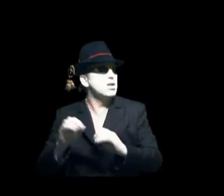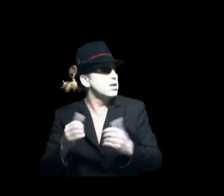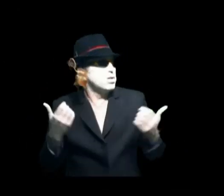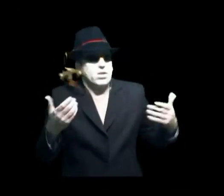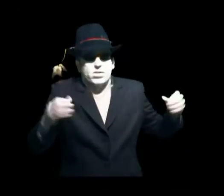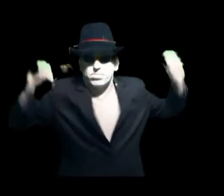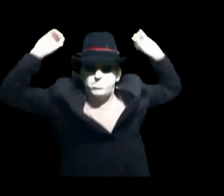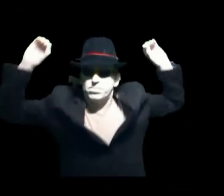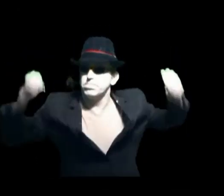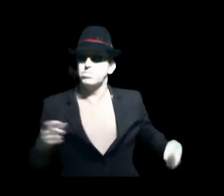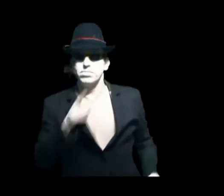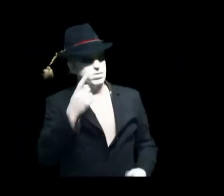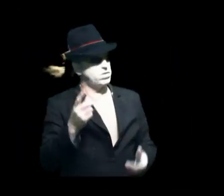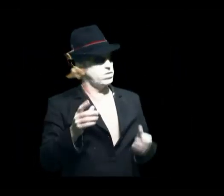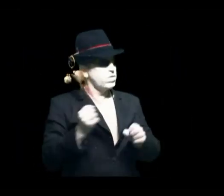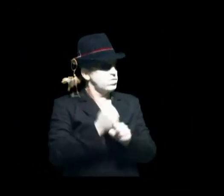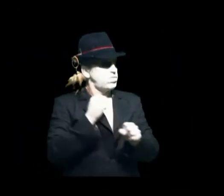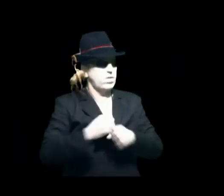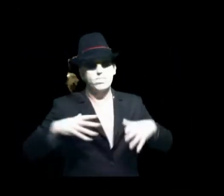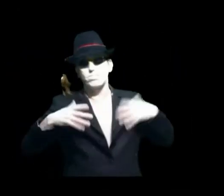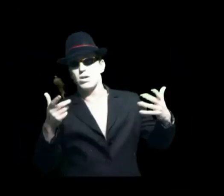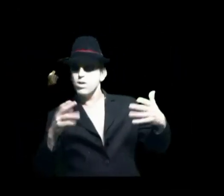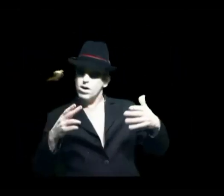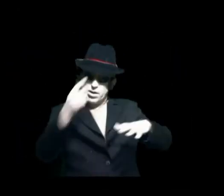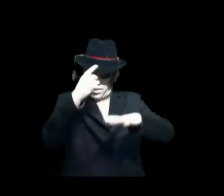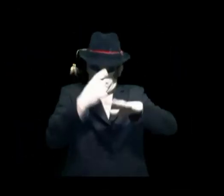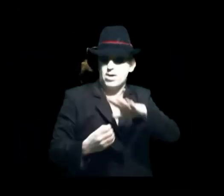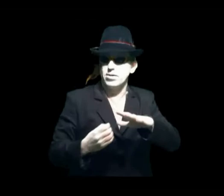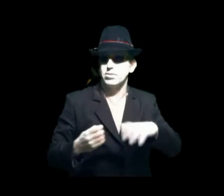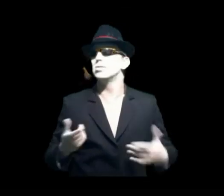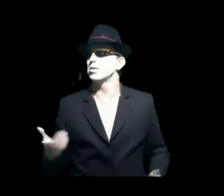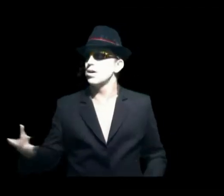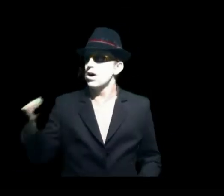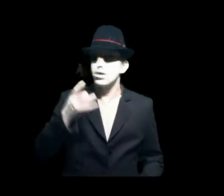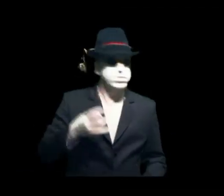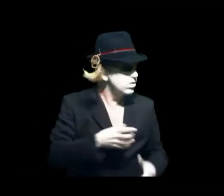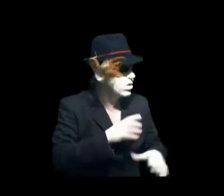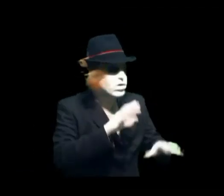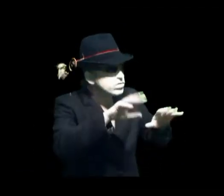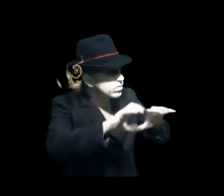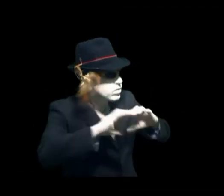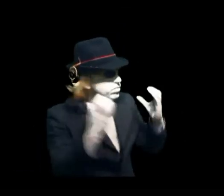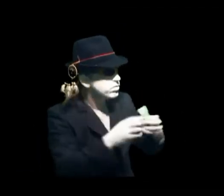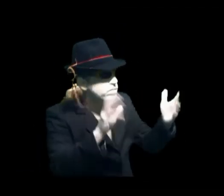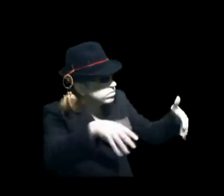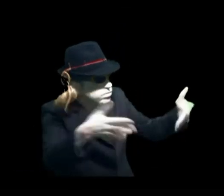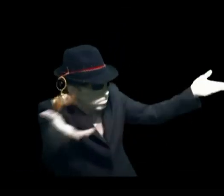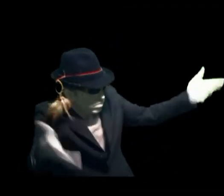Doing anything but work for free or die shit then ask us whats wrong with our community shit